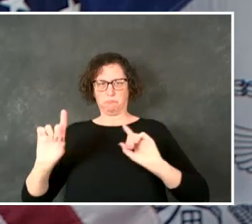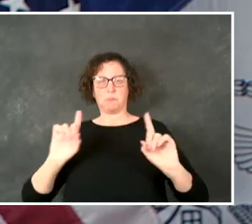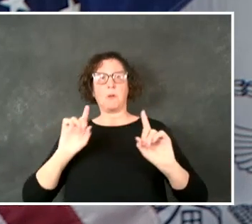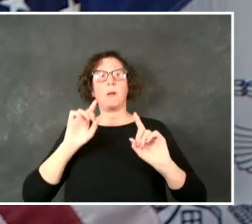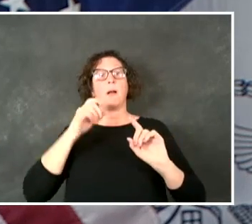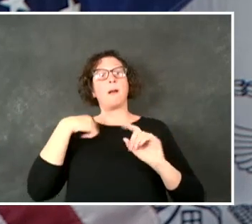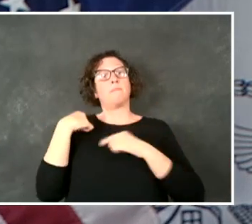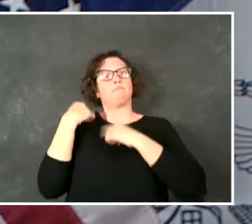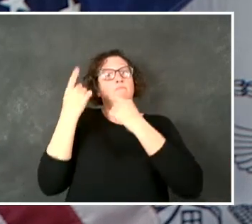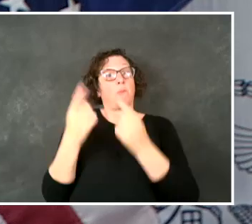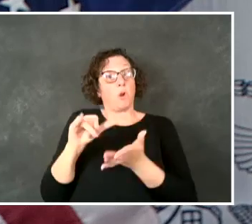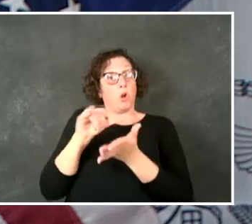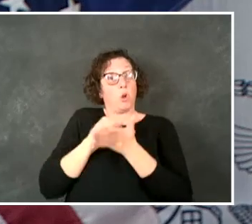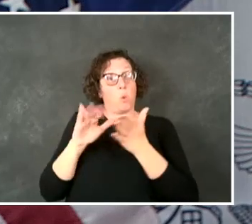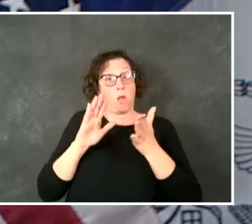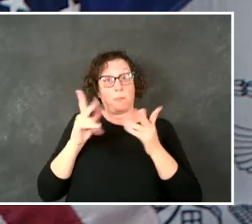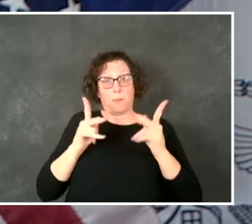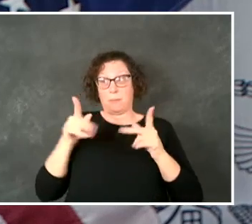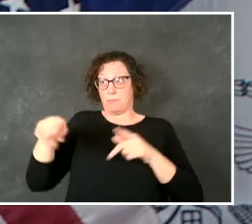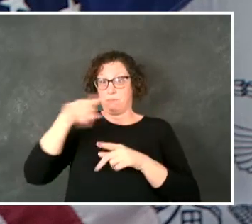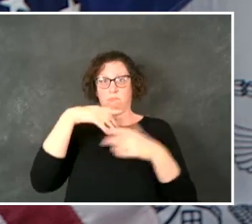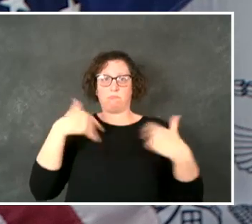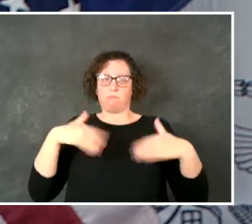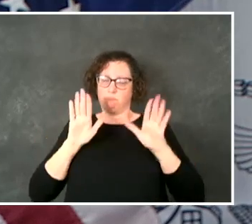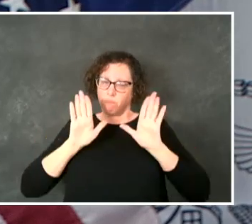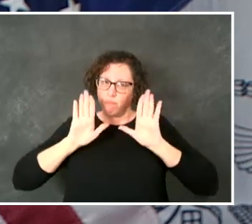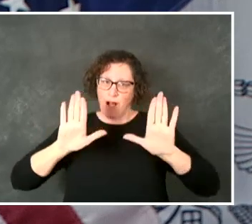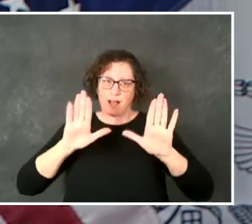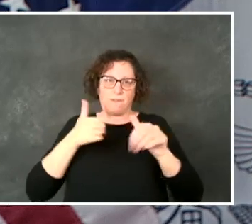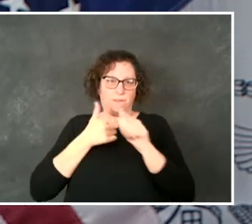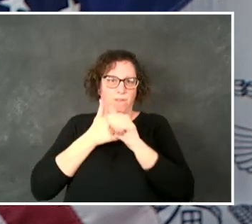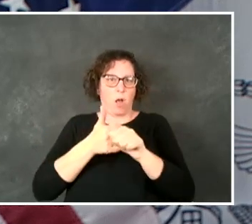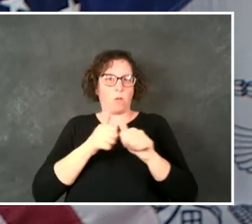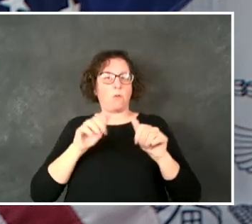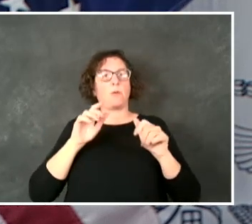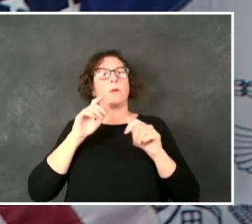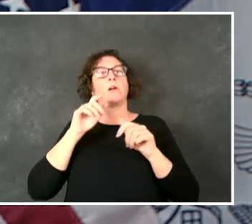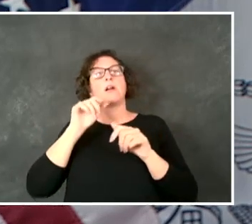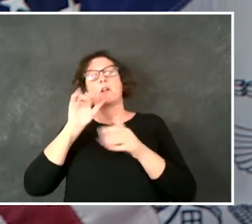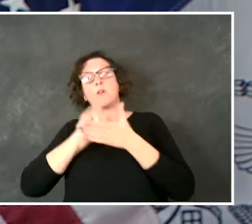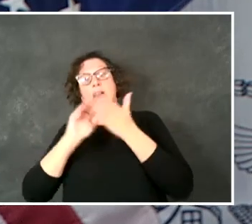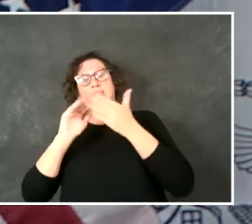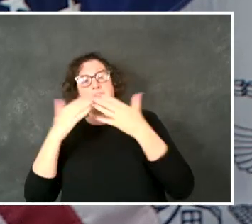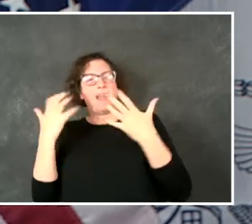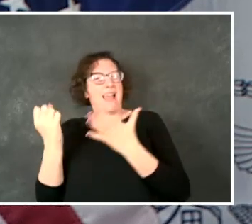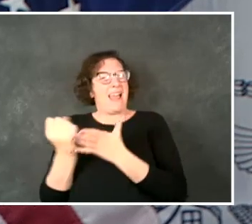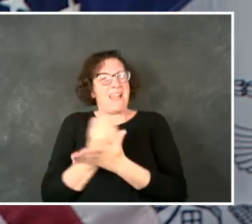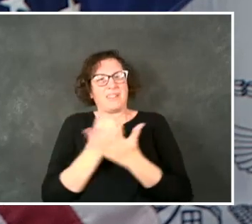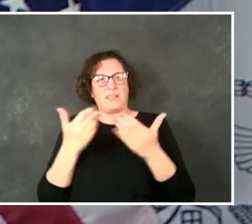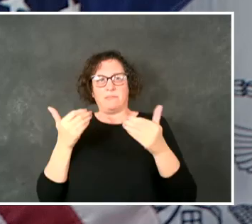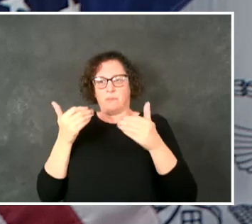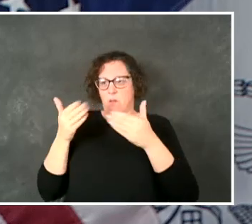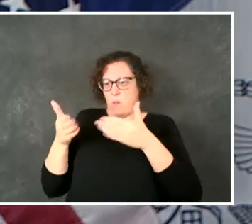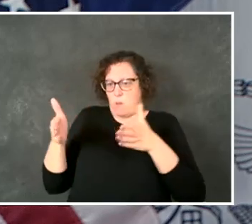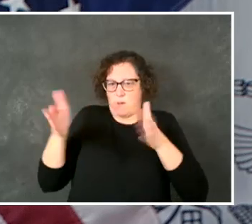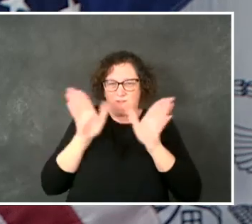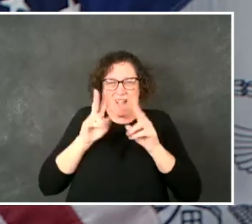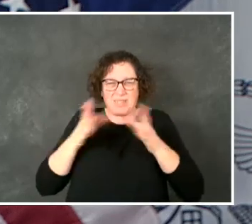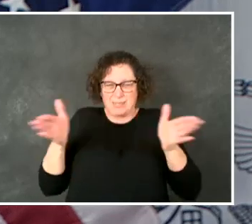WHEN YOU THINK ABOUT SOCIAL DISTANCING AND THE ABILITY TO DO IT SAFELY. NEW YORKES RHVEA BEEN AMAZING BUT